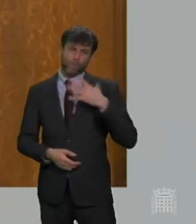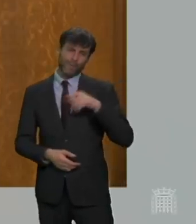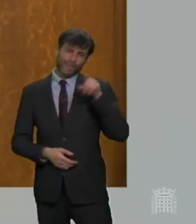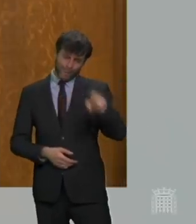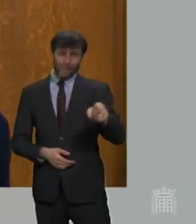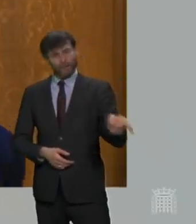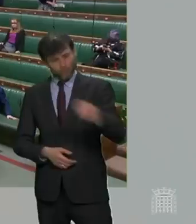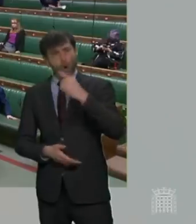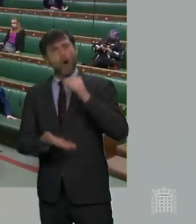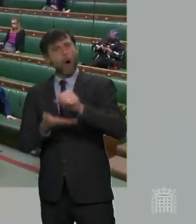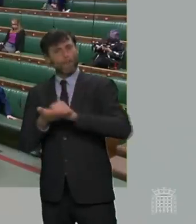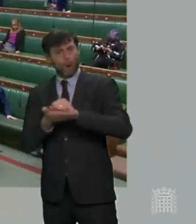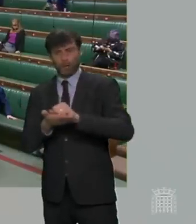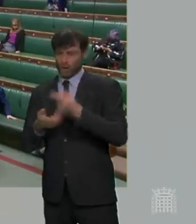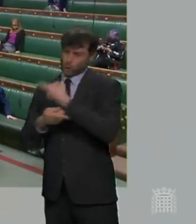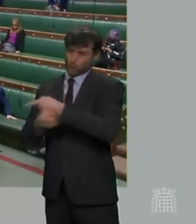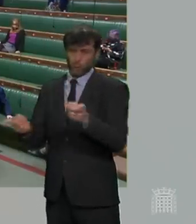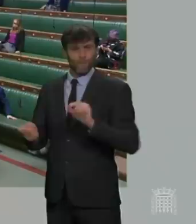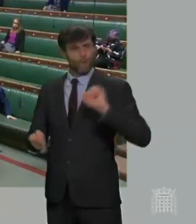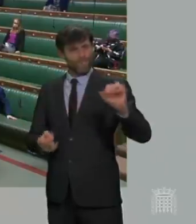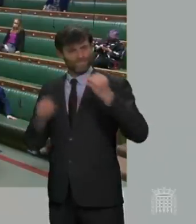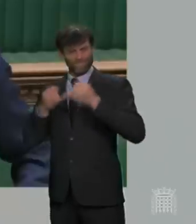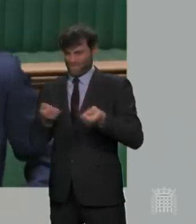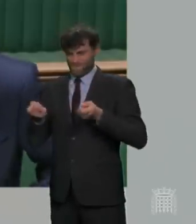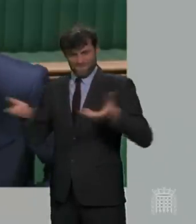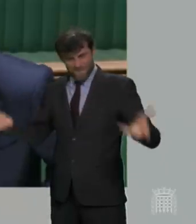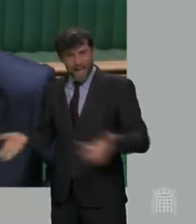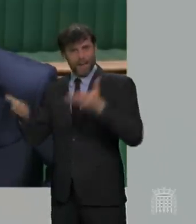The Prime Minister I think that jobs fairs are an important thing,